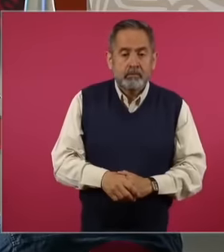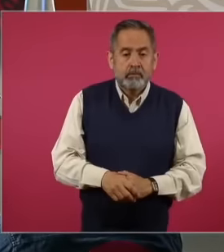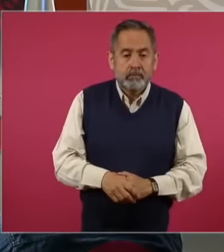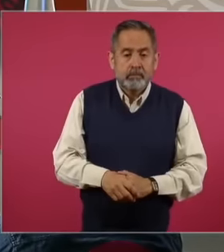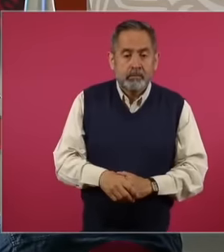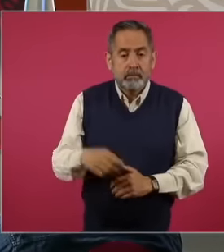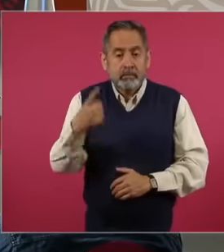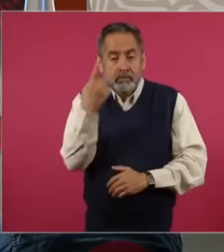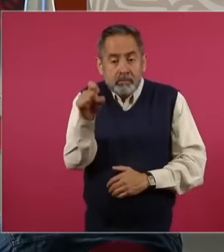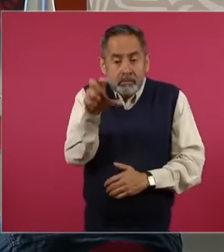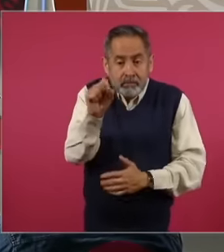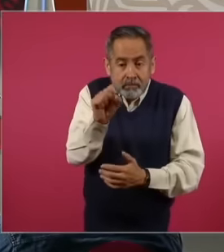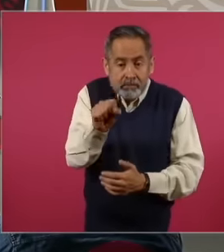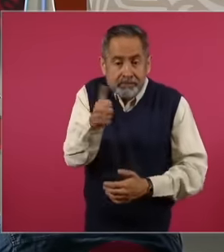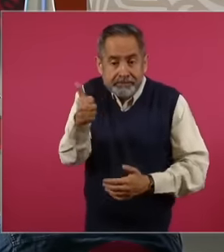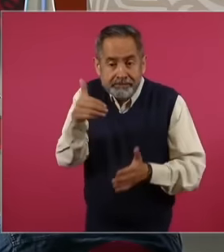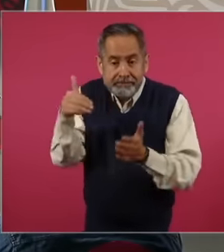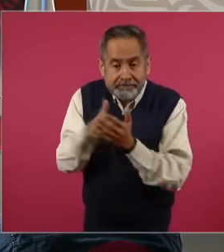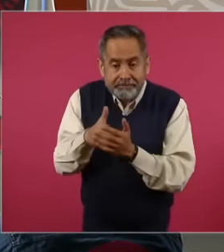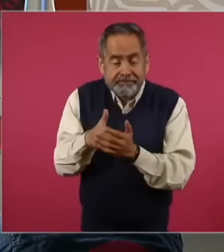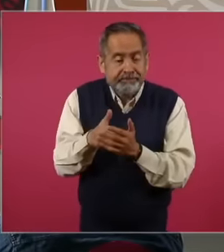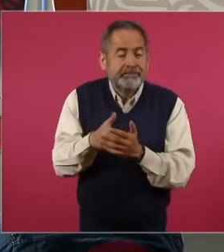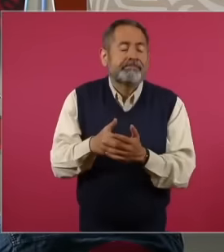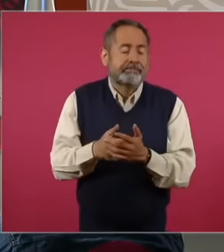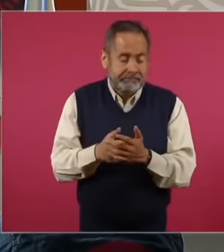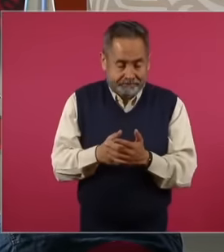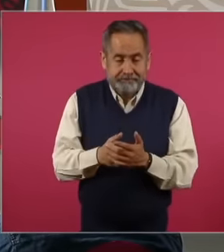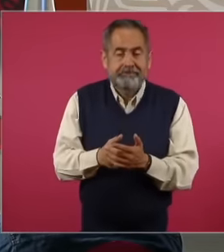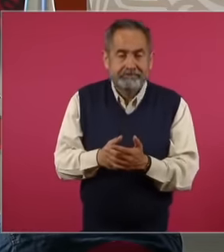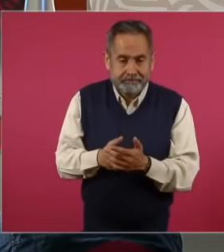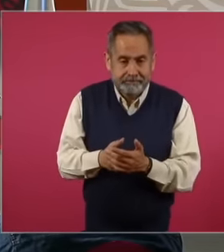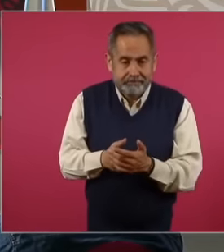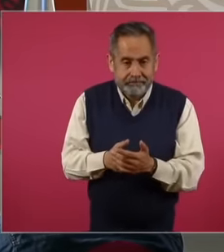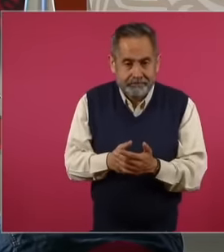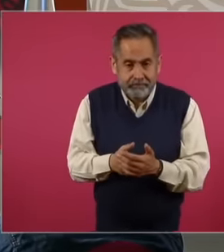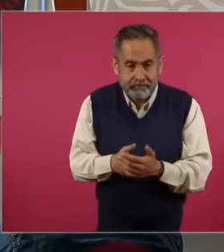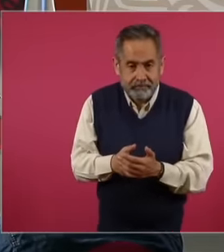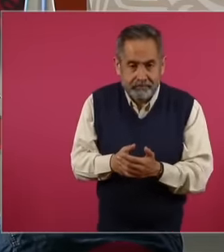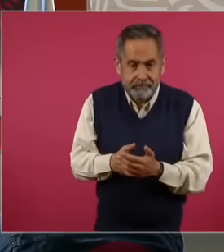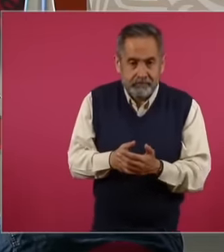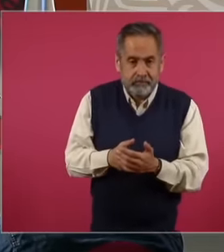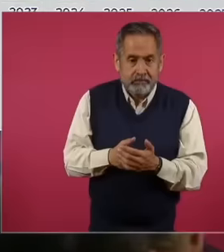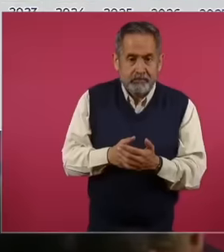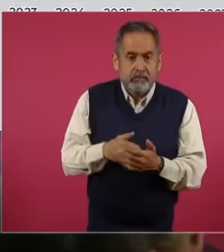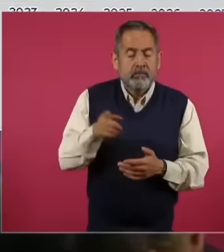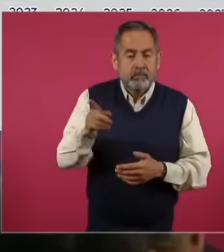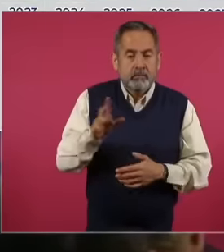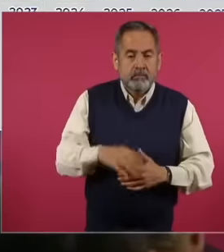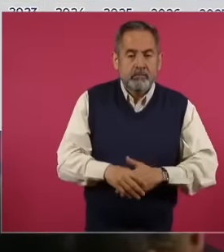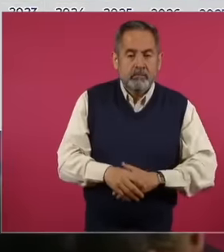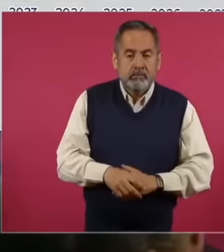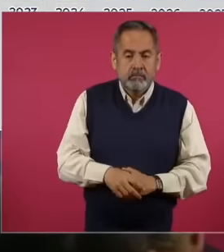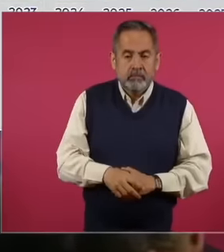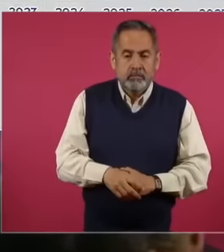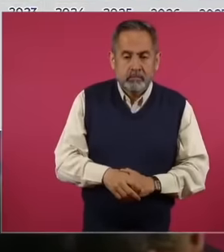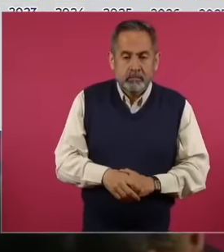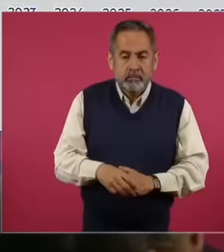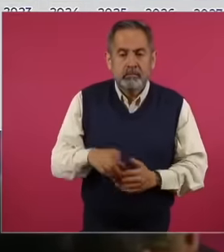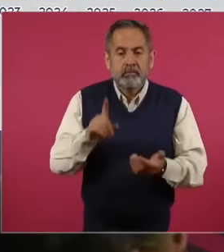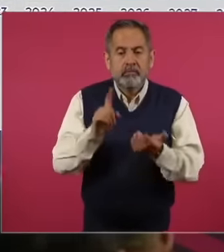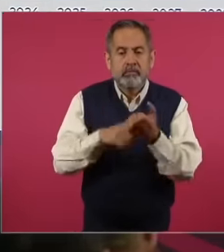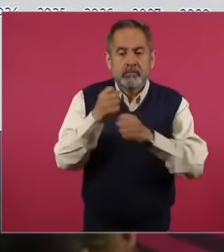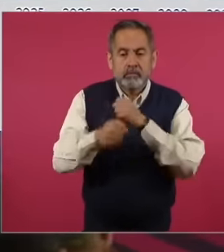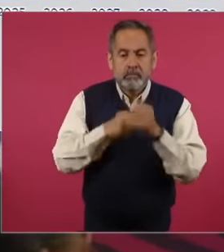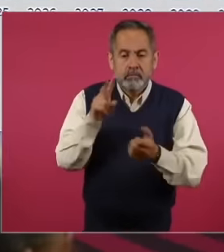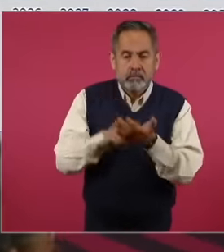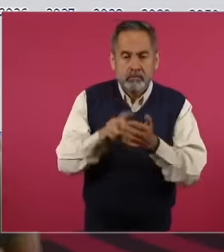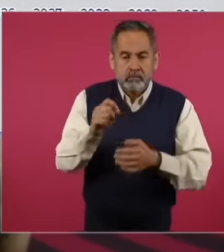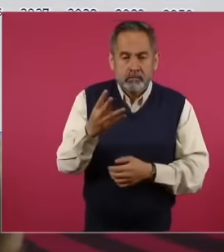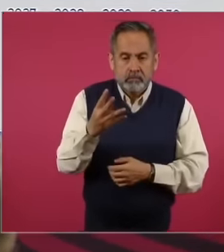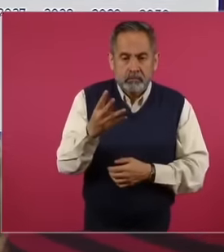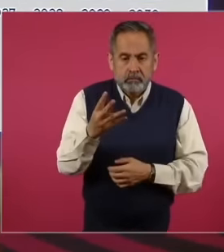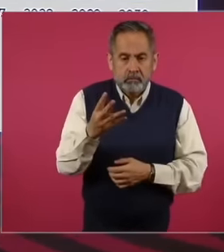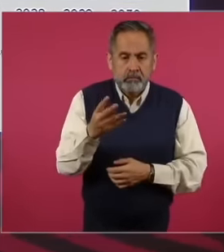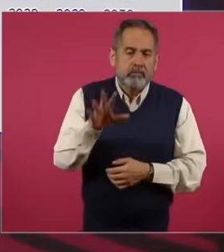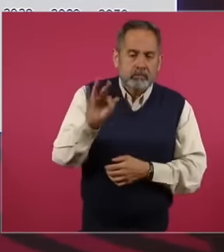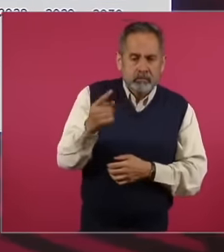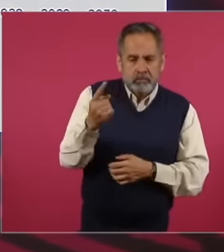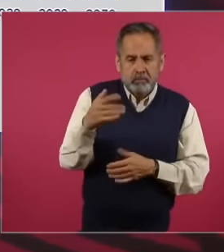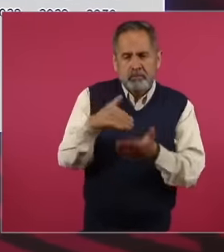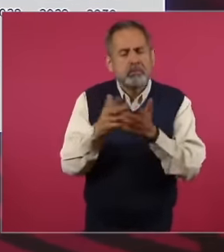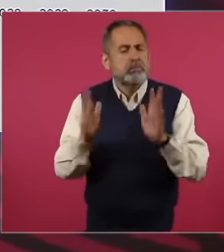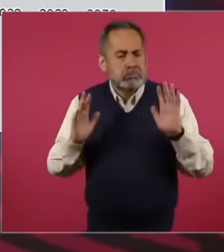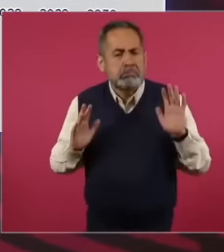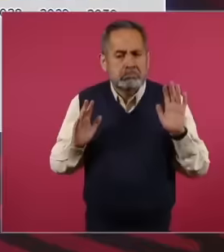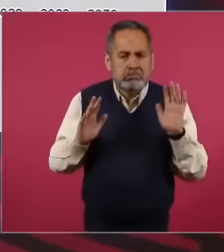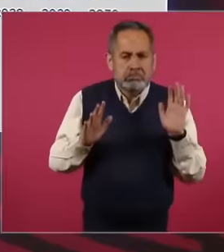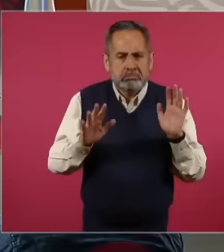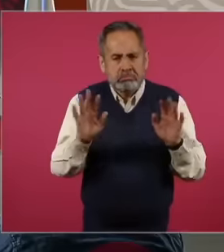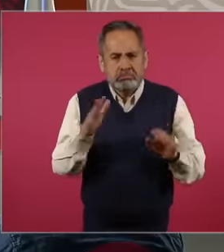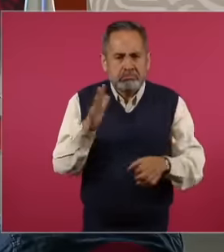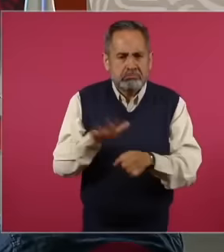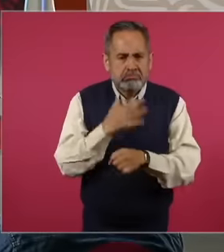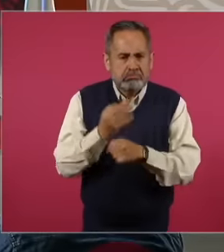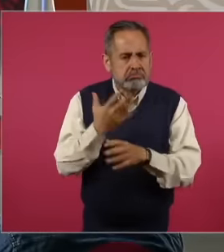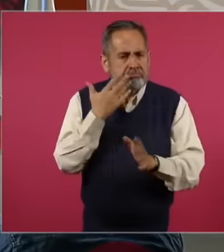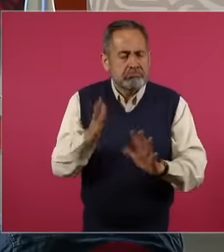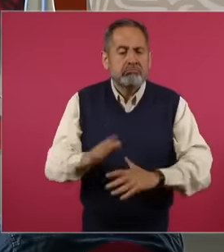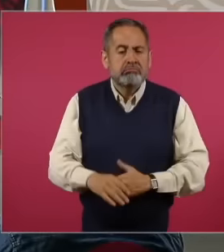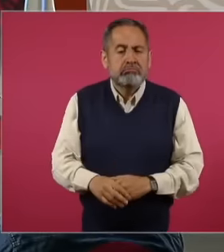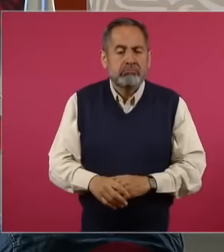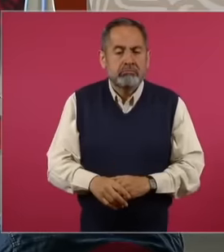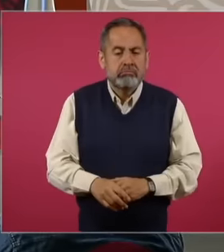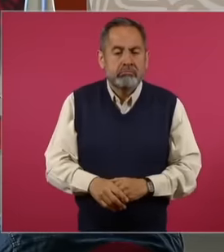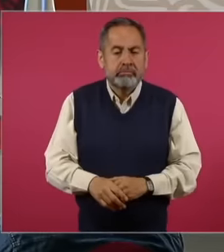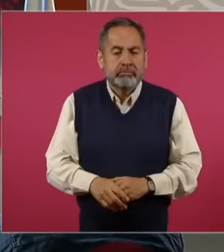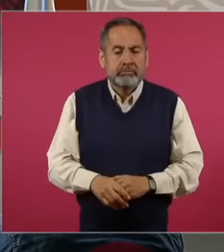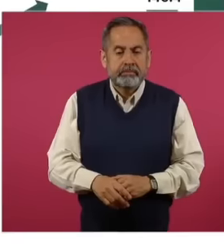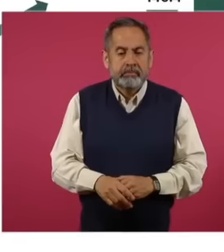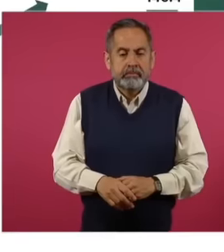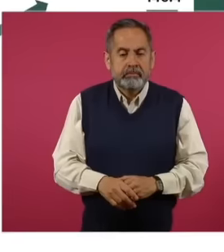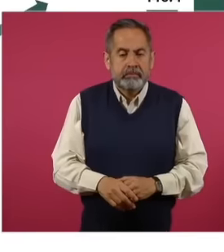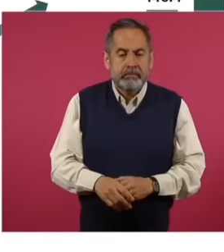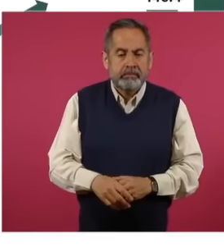166,000 Ah but 24 4